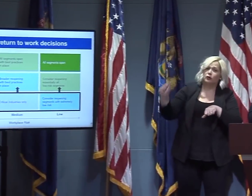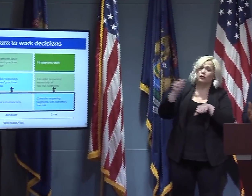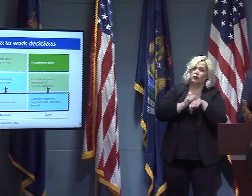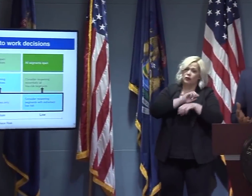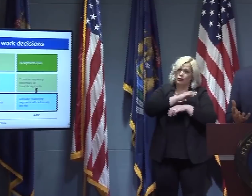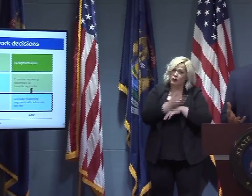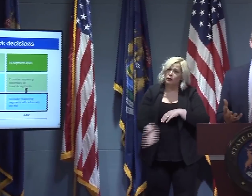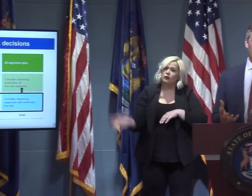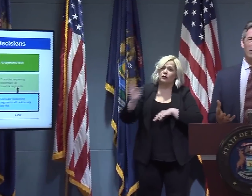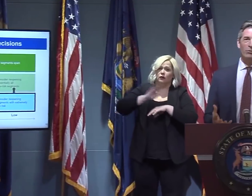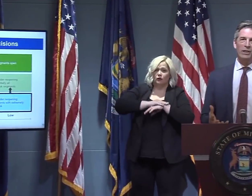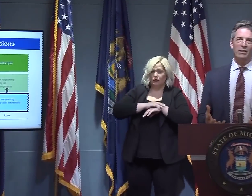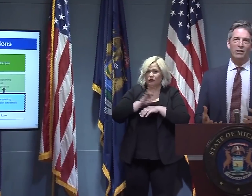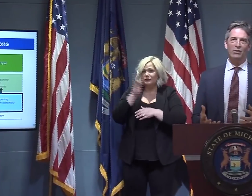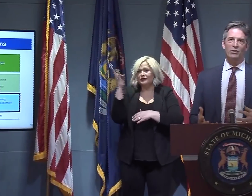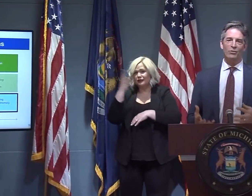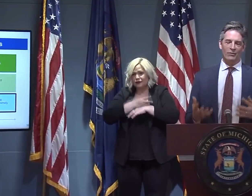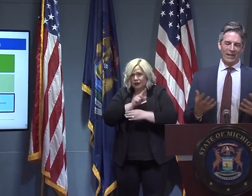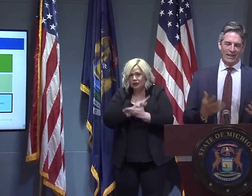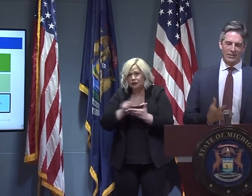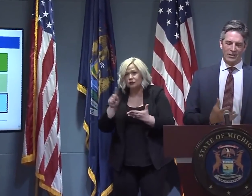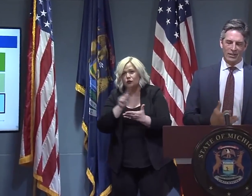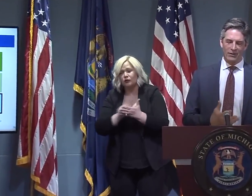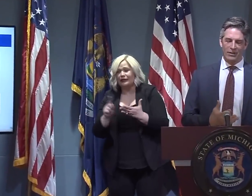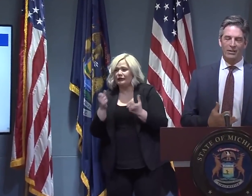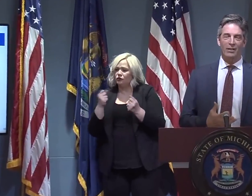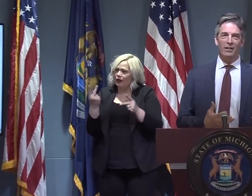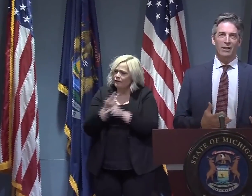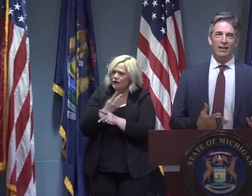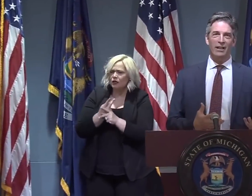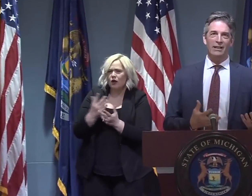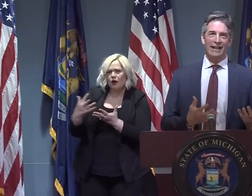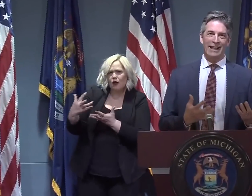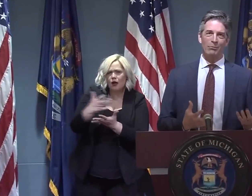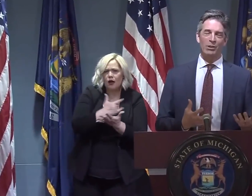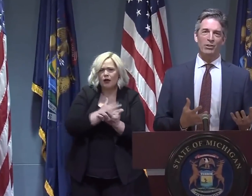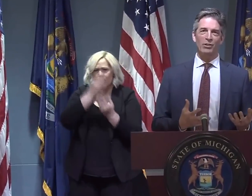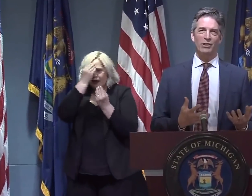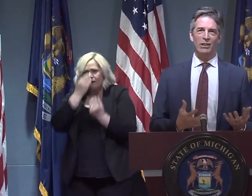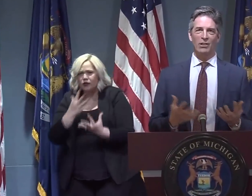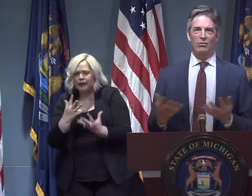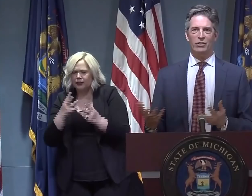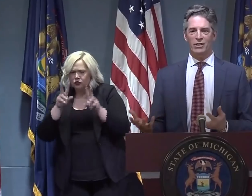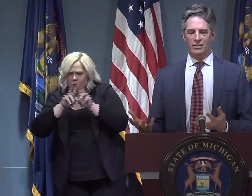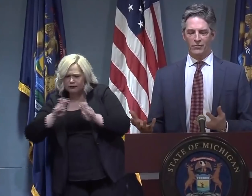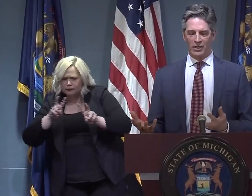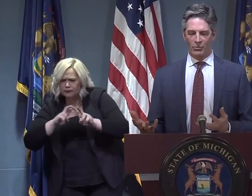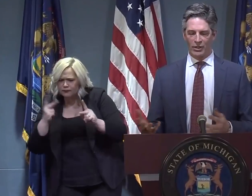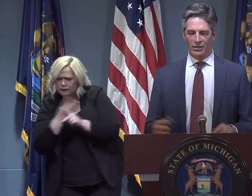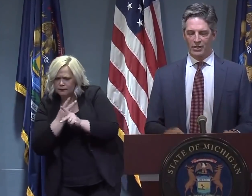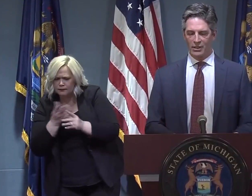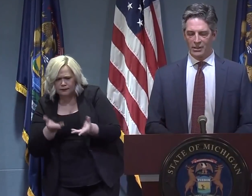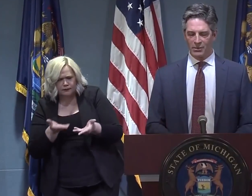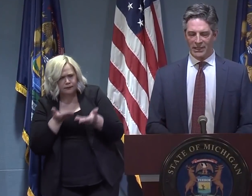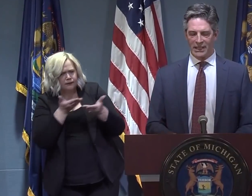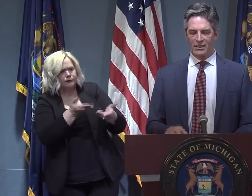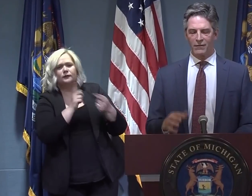WE HAVE BEEN WORKING LONG HOURS, SEVEN DAYS A WEEK TO BUILD A STRONG FACT BASE WE CAN USE TO